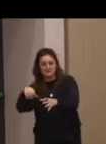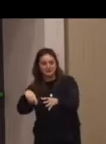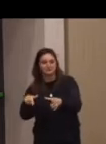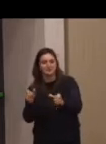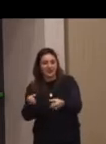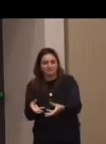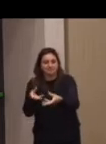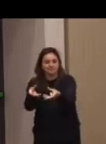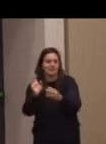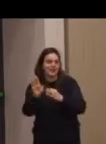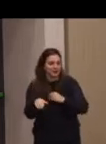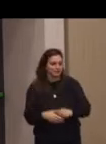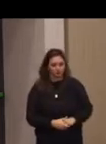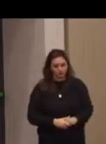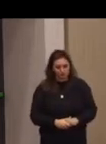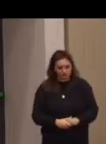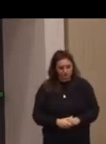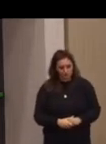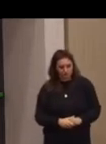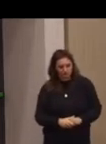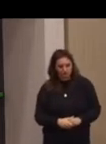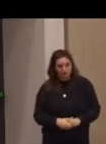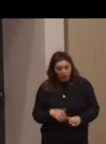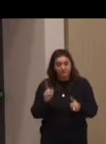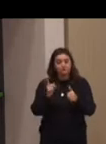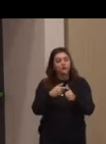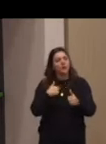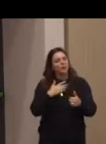So the first example I wanted to share with you is around consultation. And the video